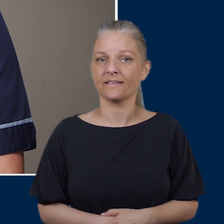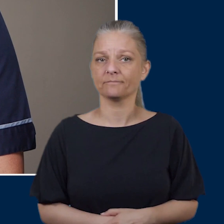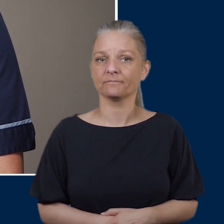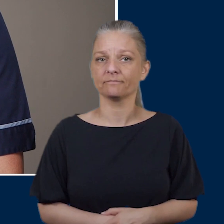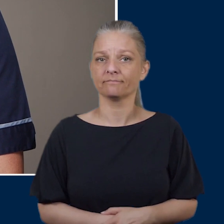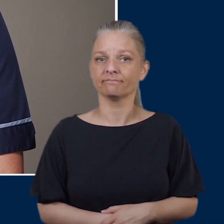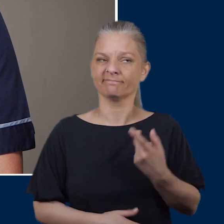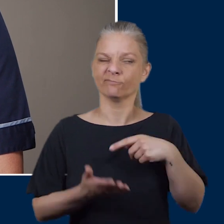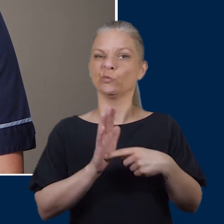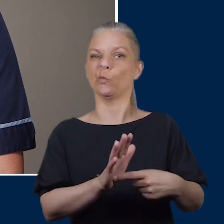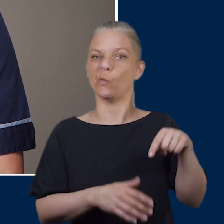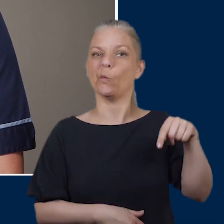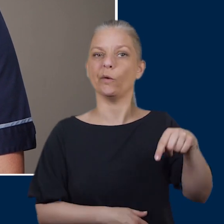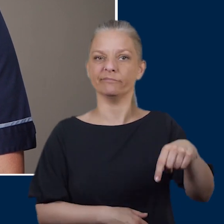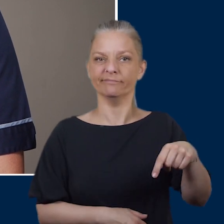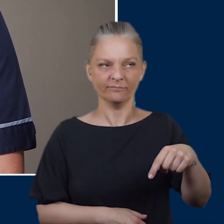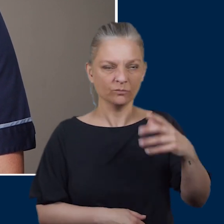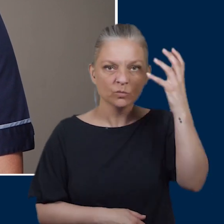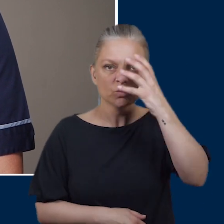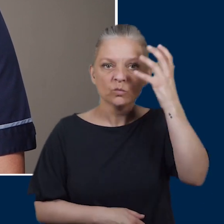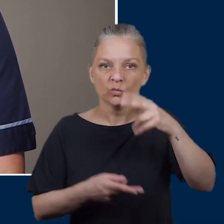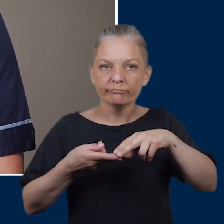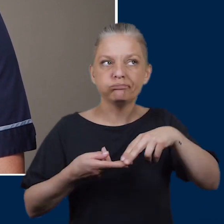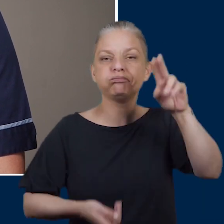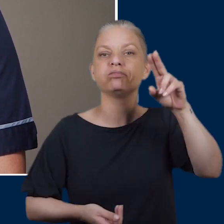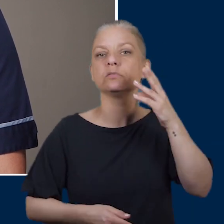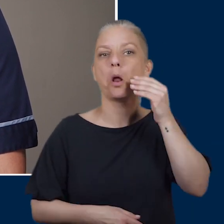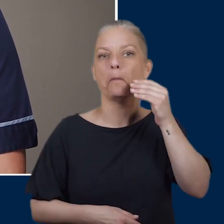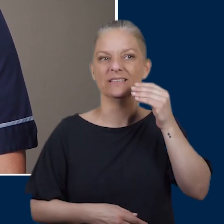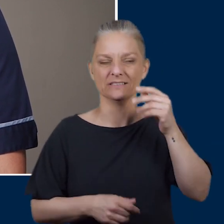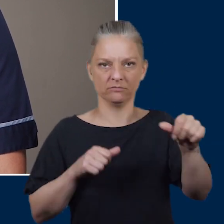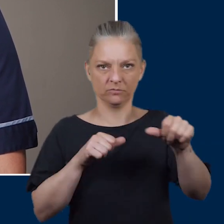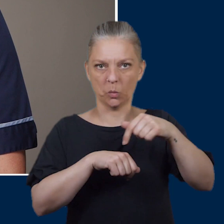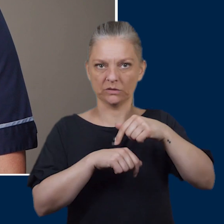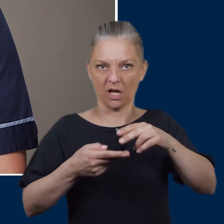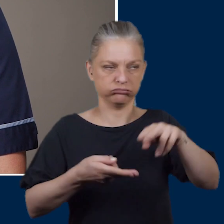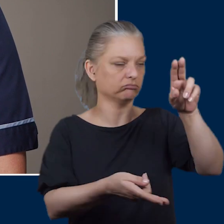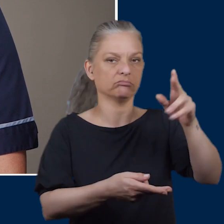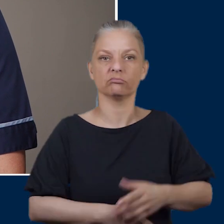how the prevalence of diabetes has grown in such a short time. Of the total number most